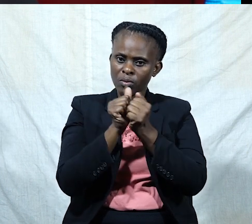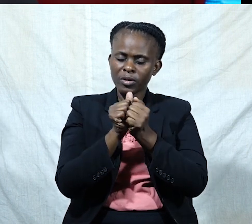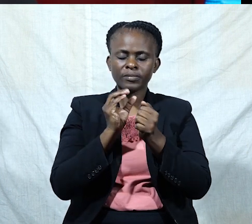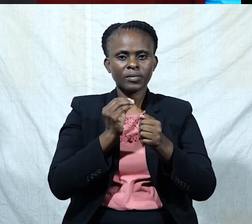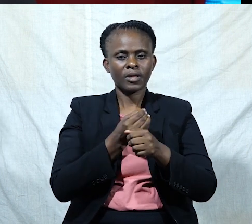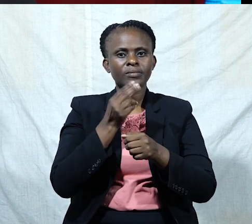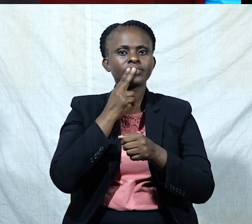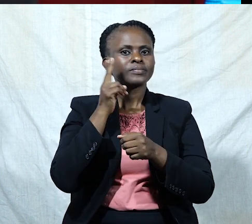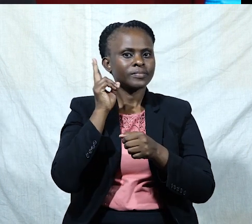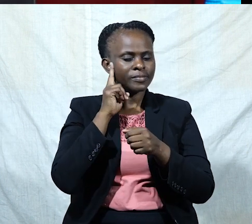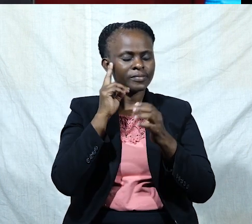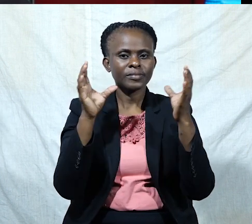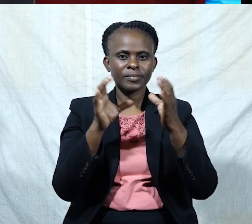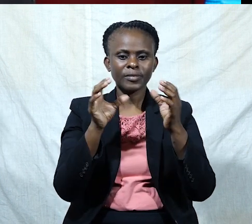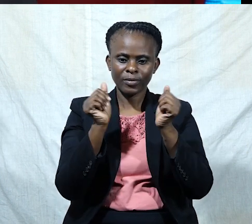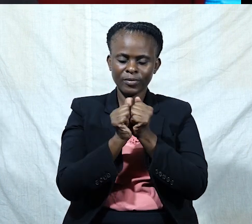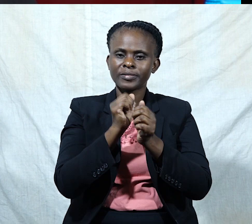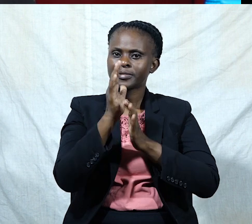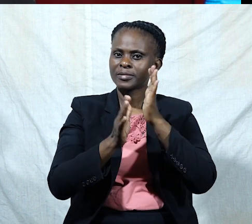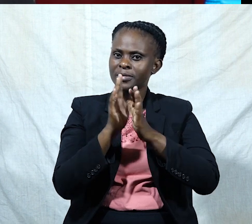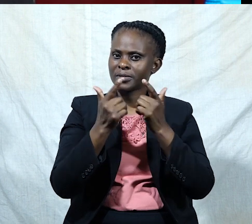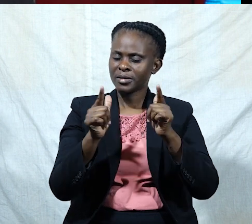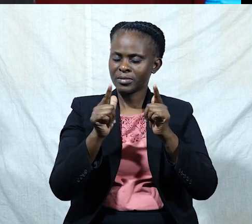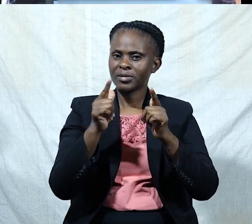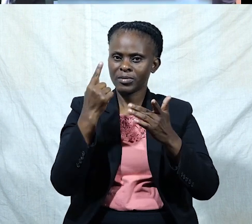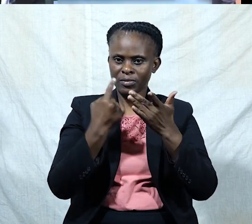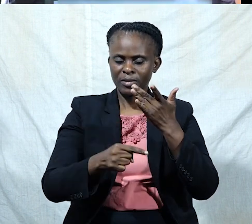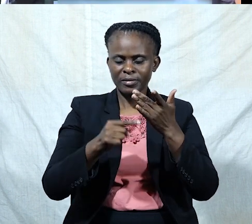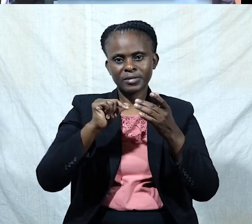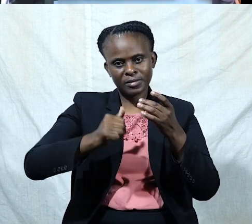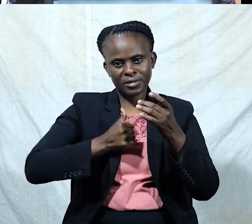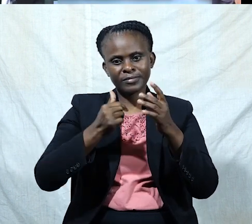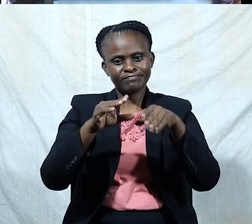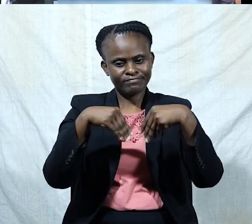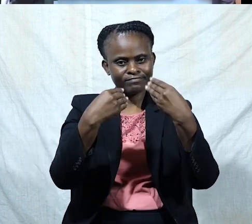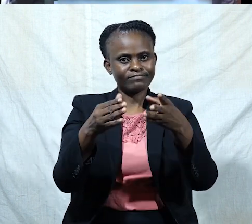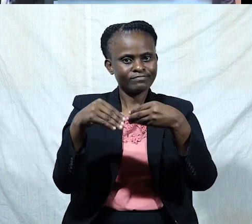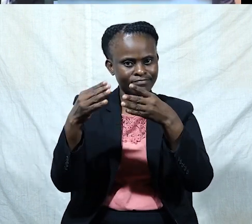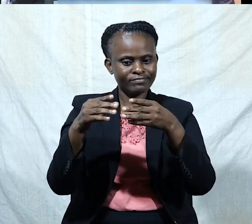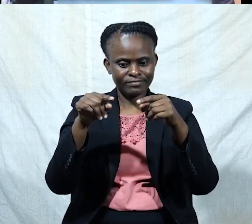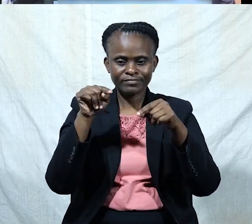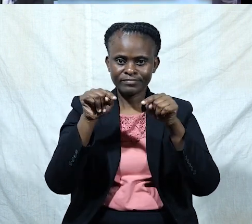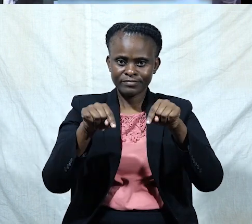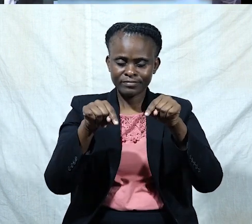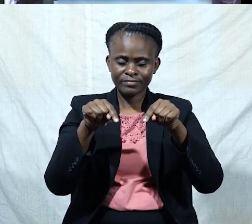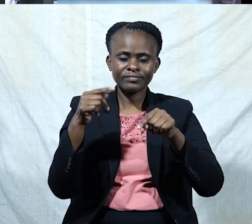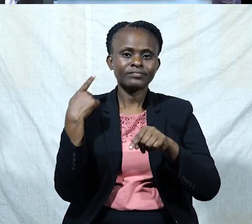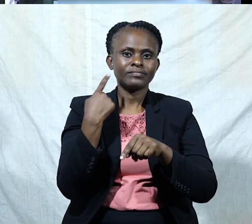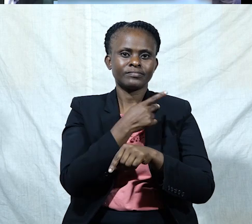community and sign language that we've been providing on our parliamentary television.